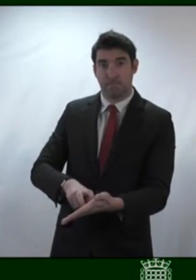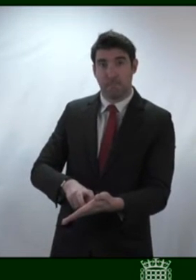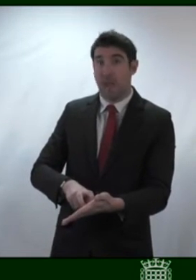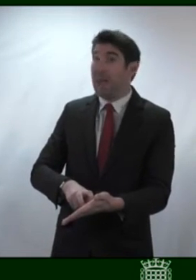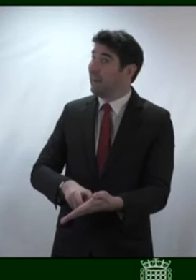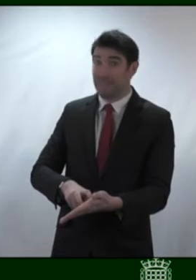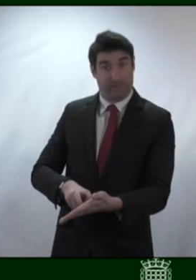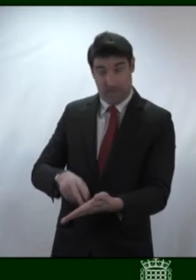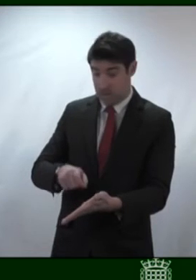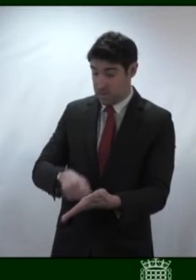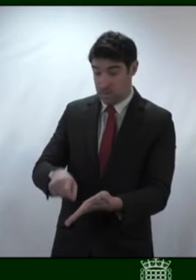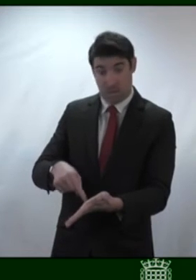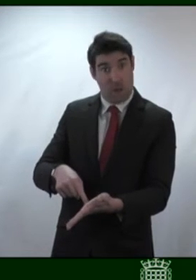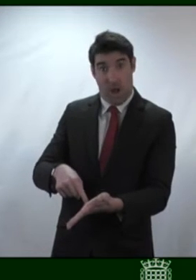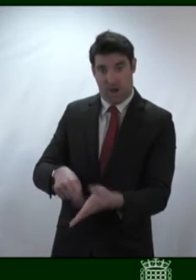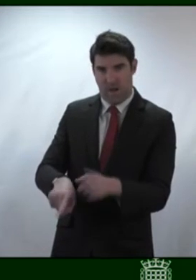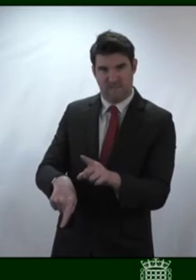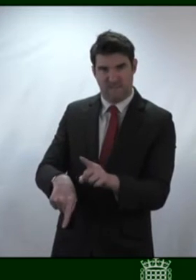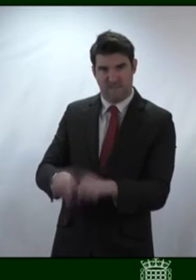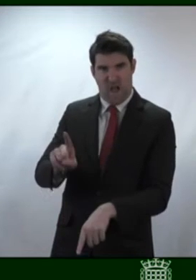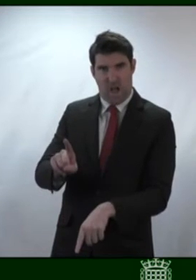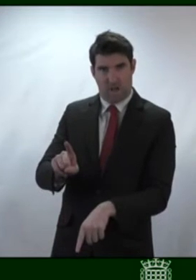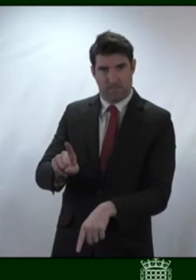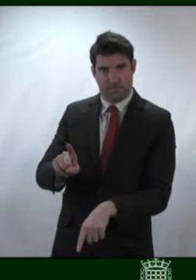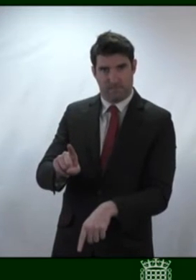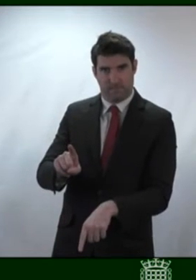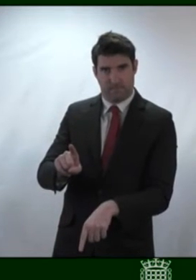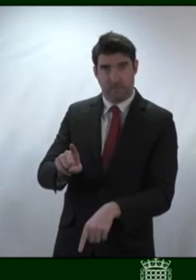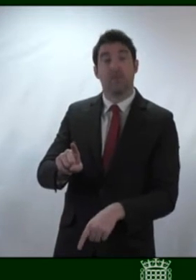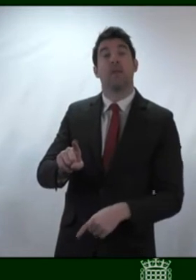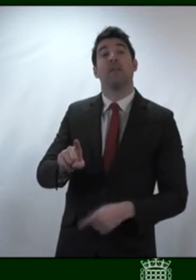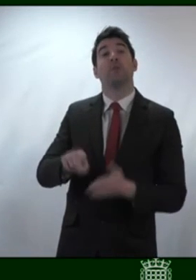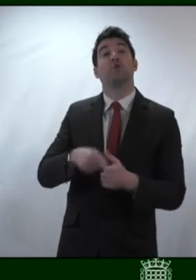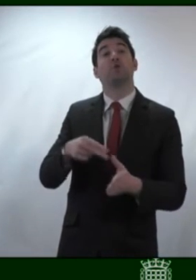Fire and rehire is an exploitative and illegitimate negotiation tactic,